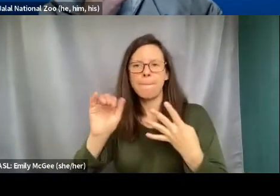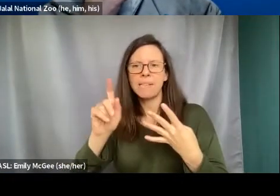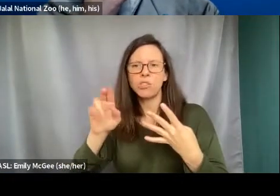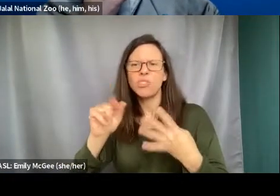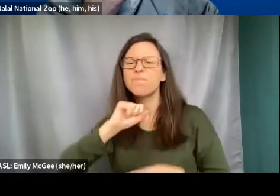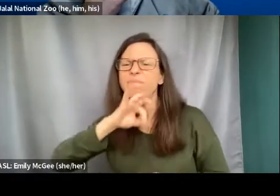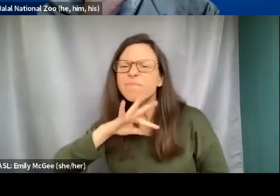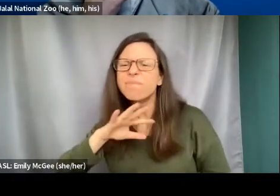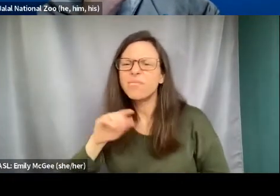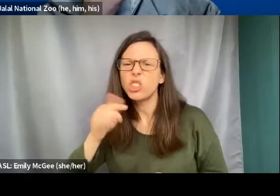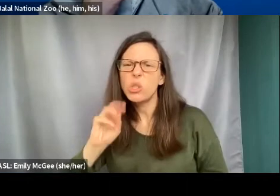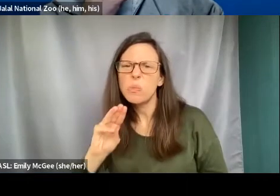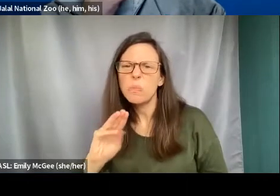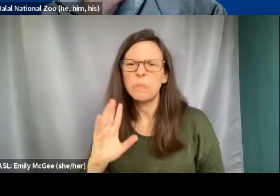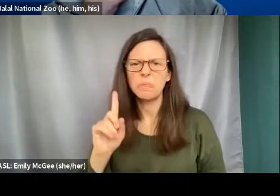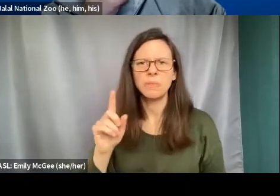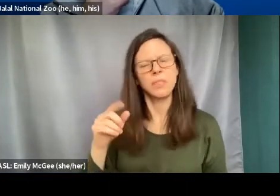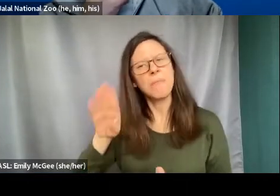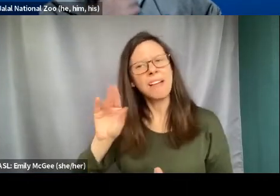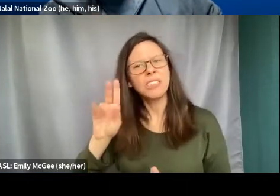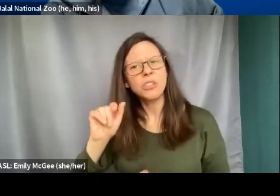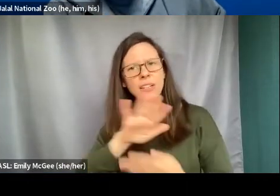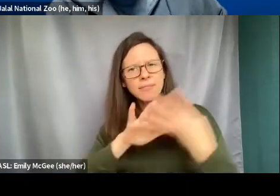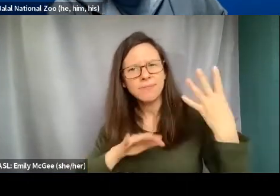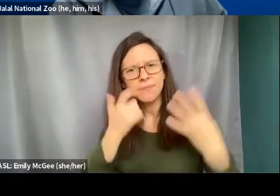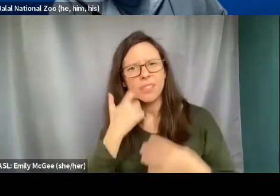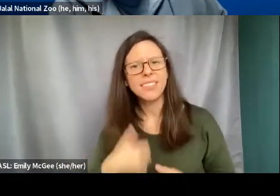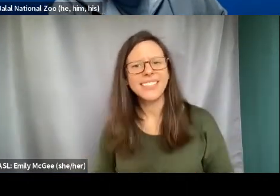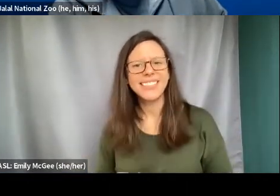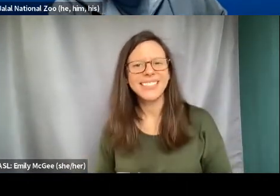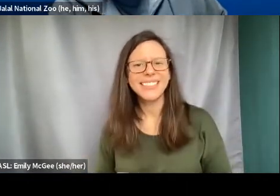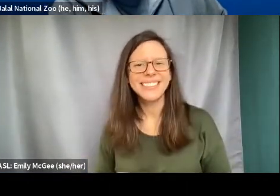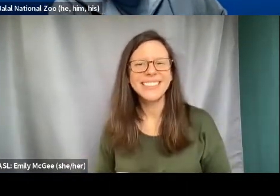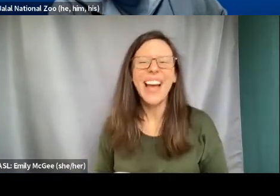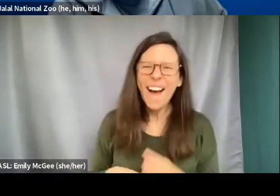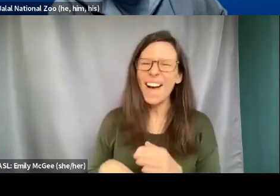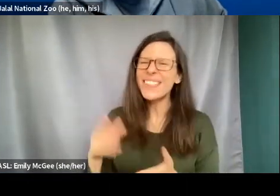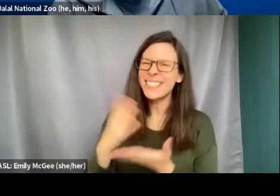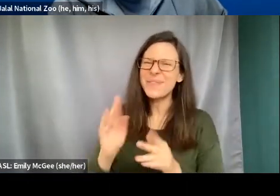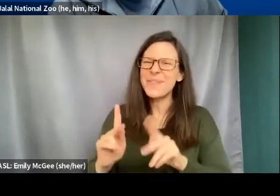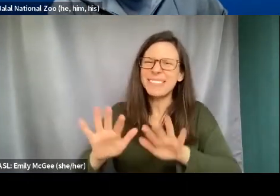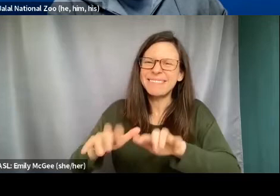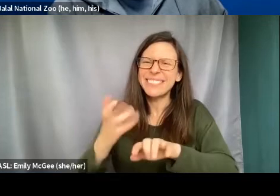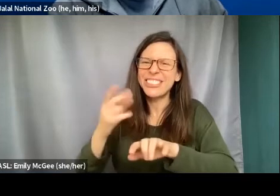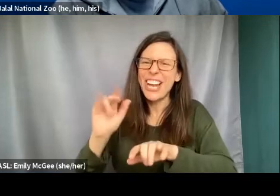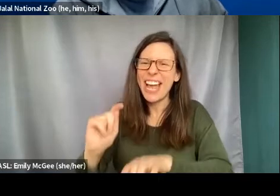and, uh, let's see. Oh, we had some other answers in the chat, too. Some other people's favorite aquatic